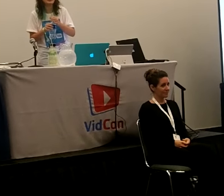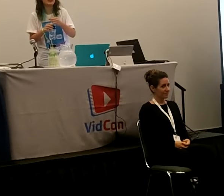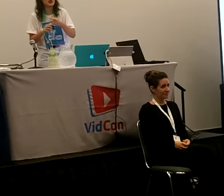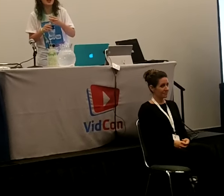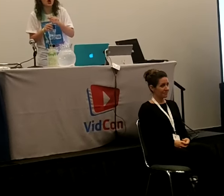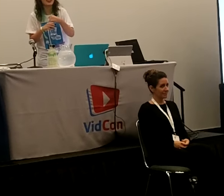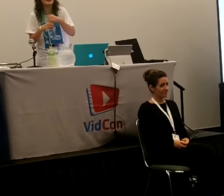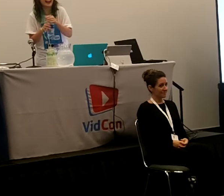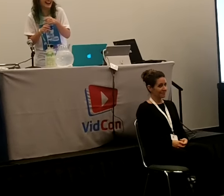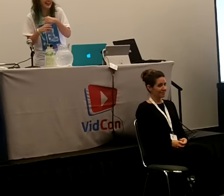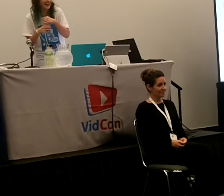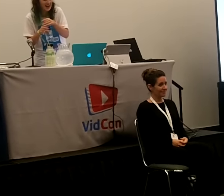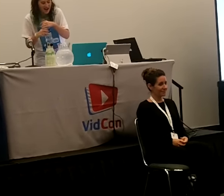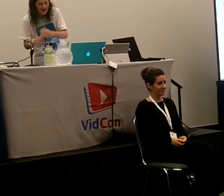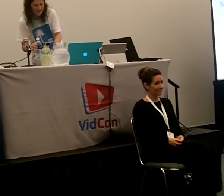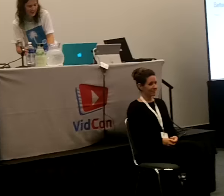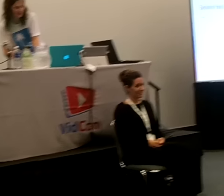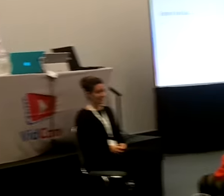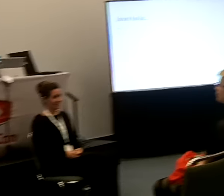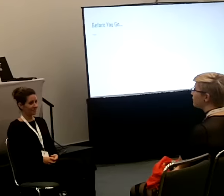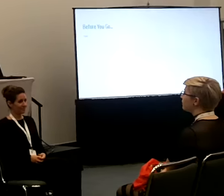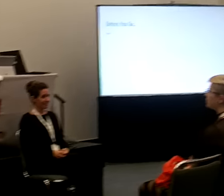Sorry, I just did a lot of talking.